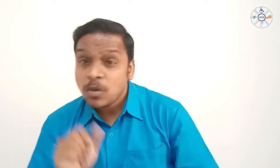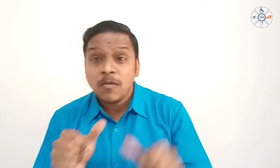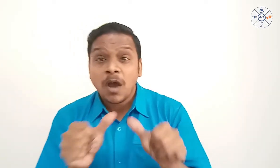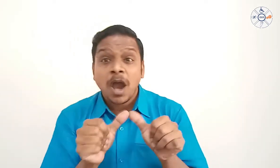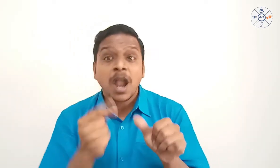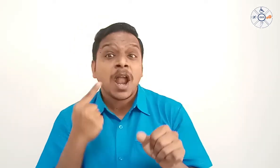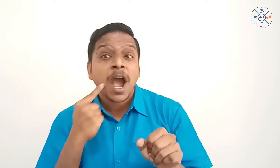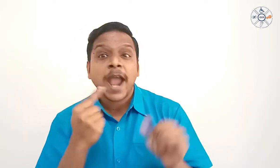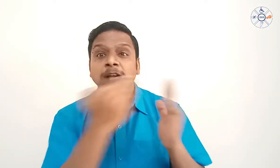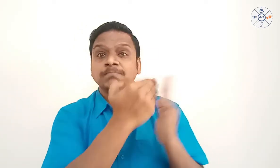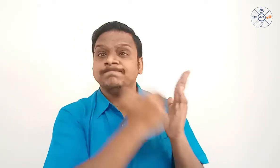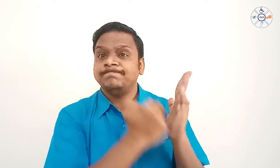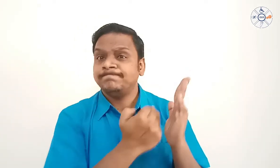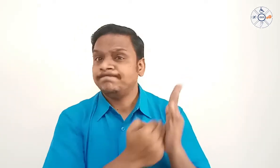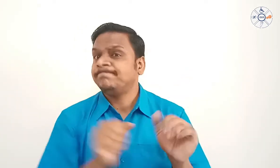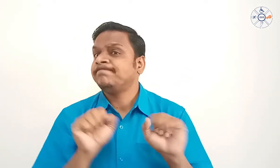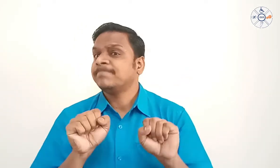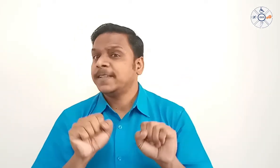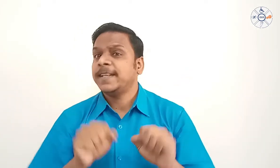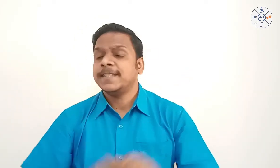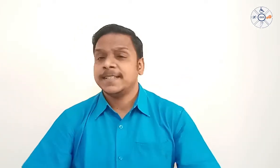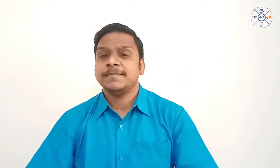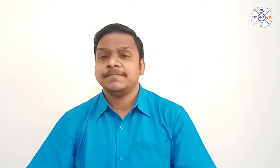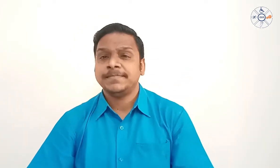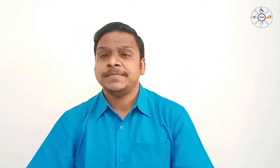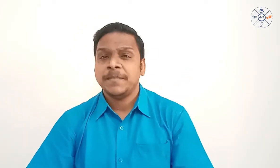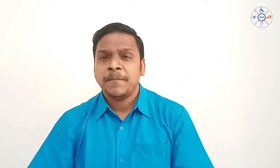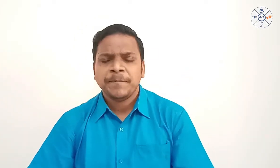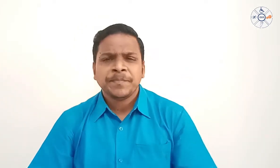AI programing.